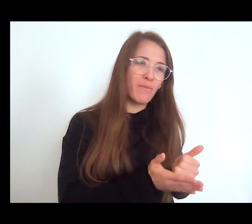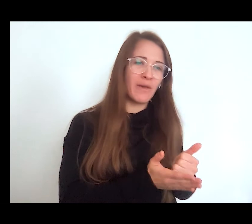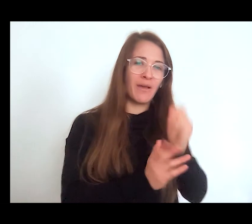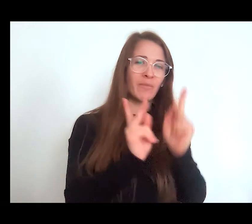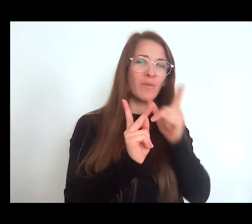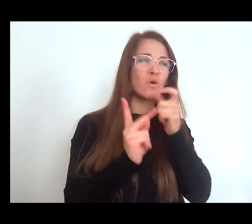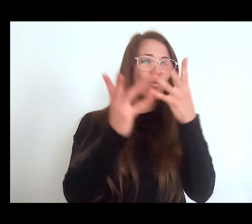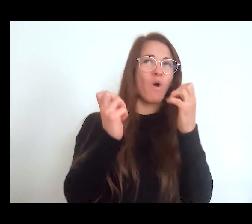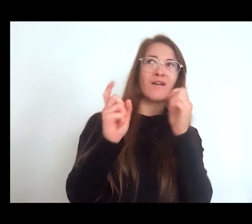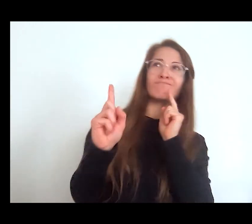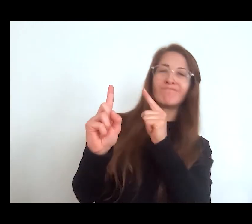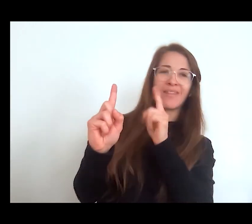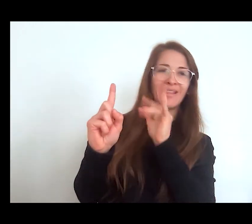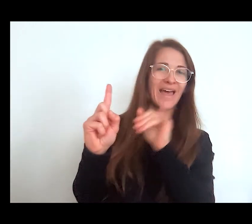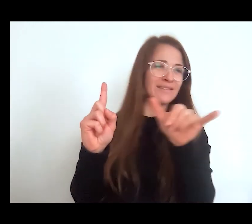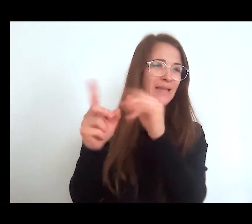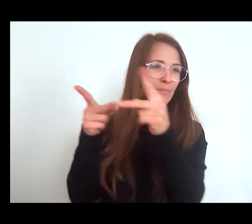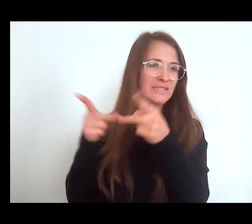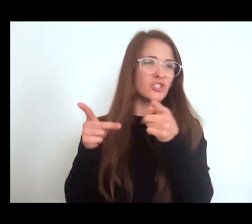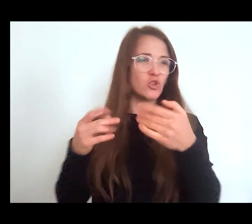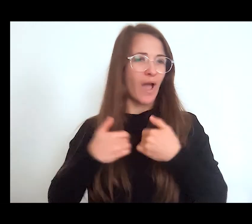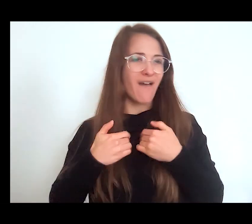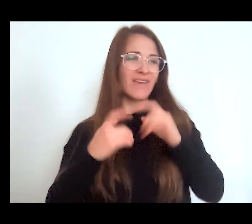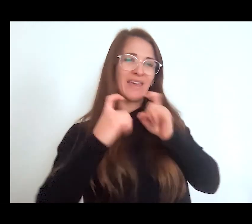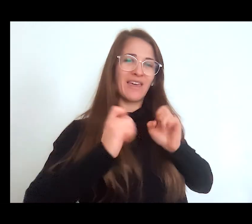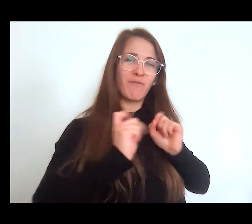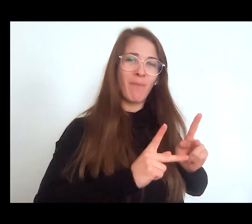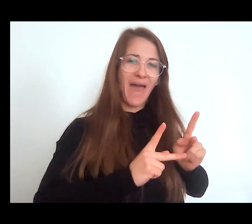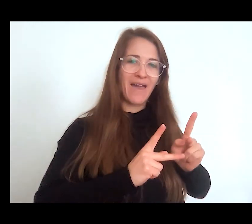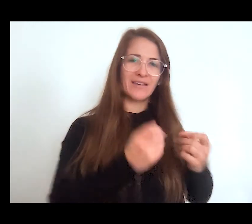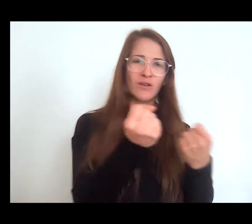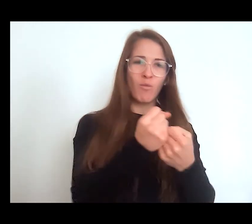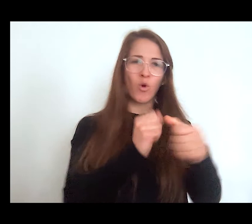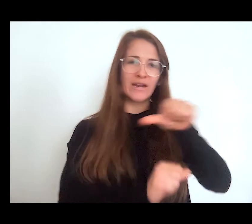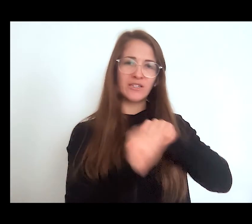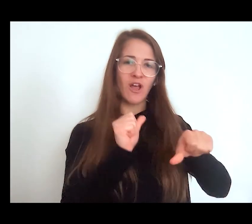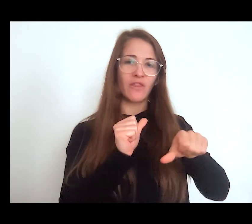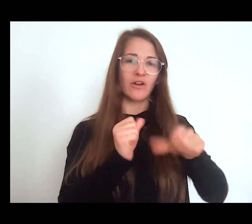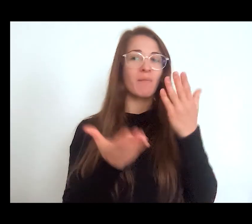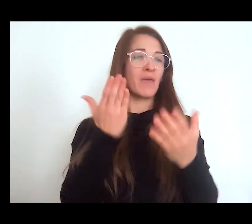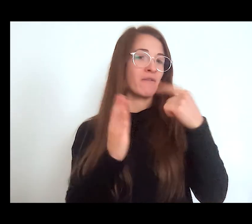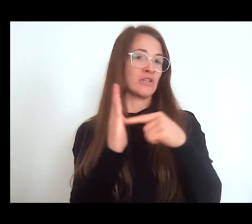HELP OTHERS, WHO ARE LOOKING TO GET TO WHERE THEY WANT TO BE.